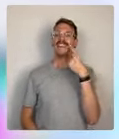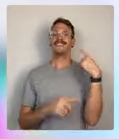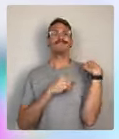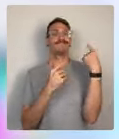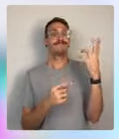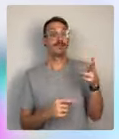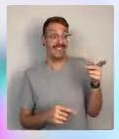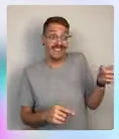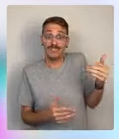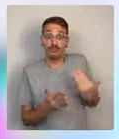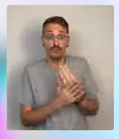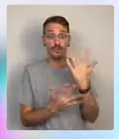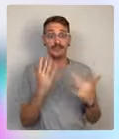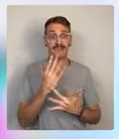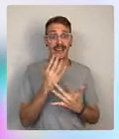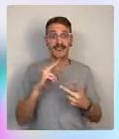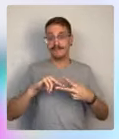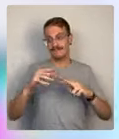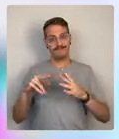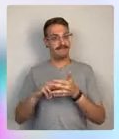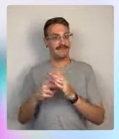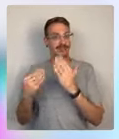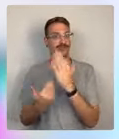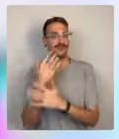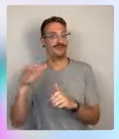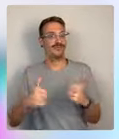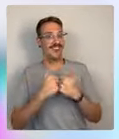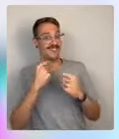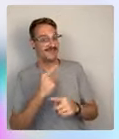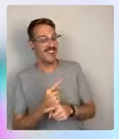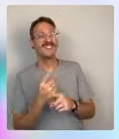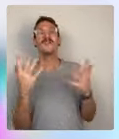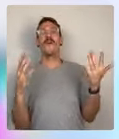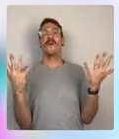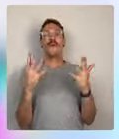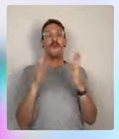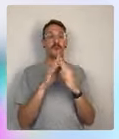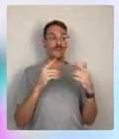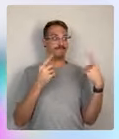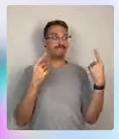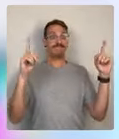I think, historically, it's important to know this is new tech with new challenges, but the way we've attacked, you know, we at WebPurify,